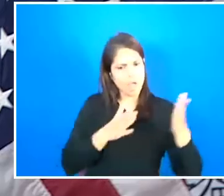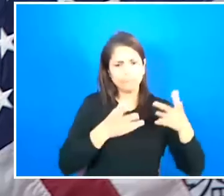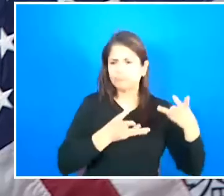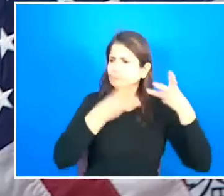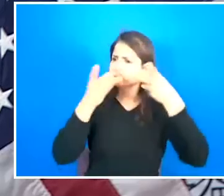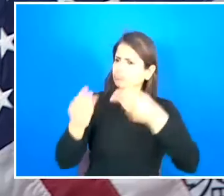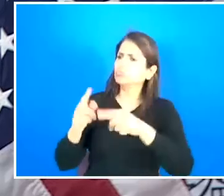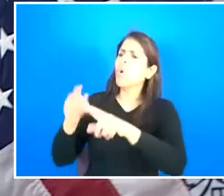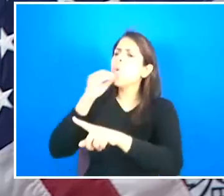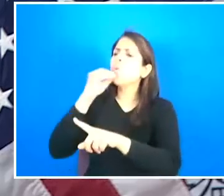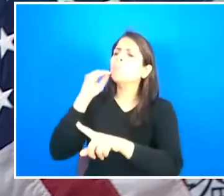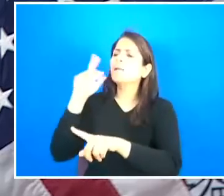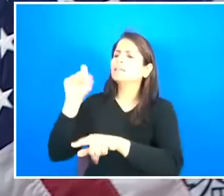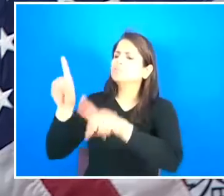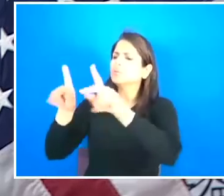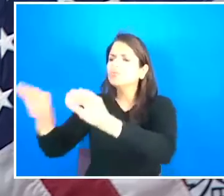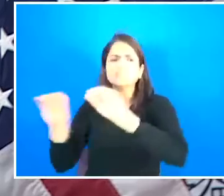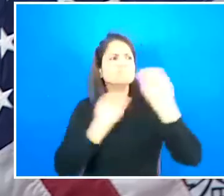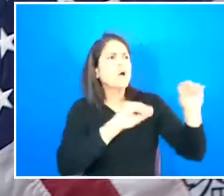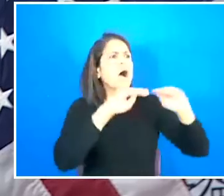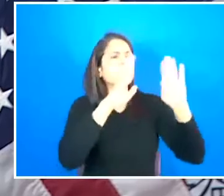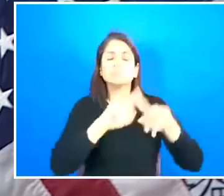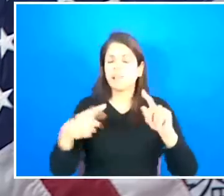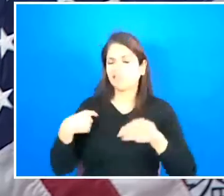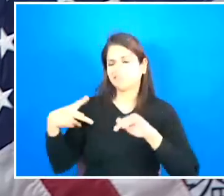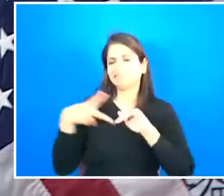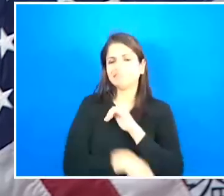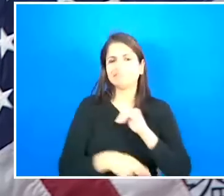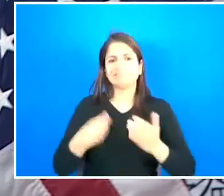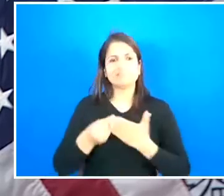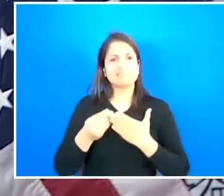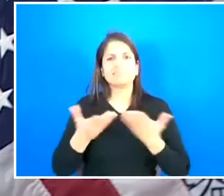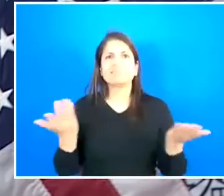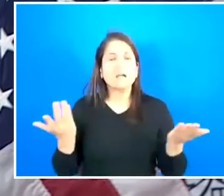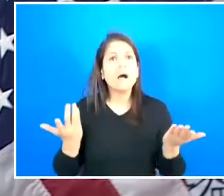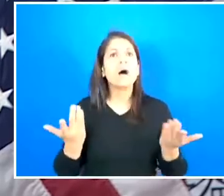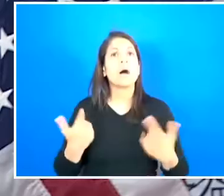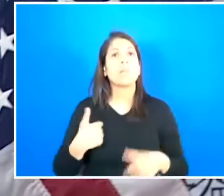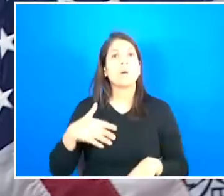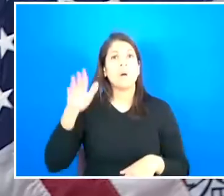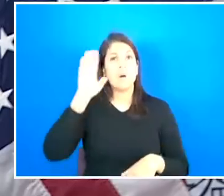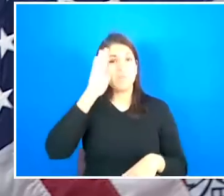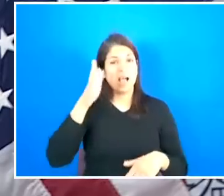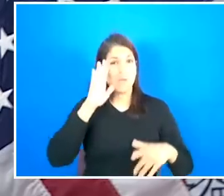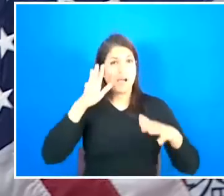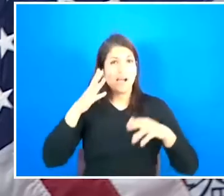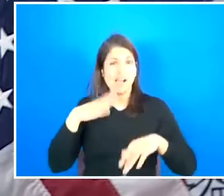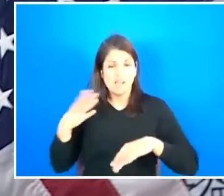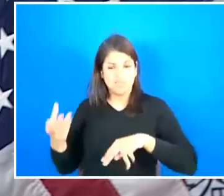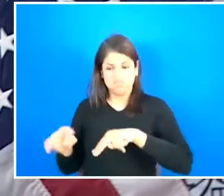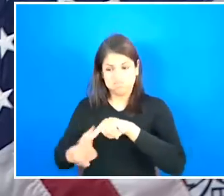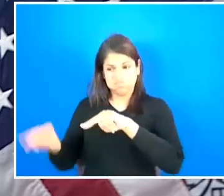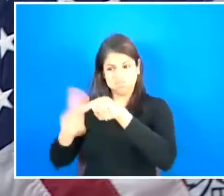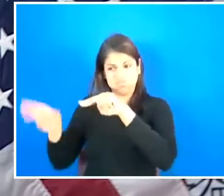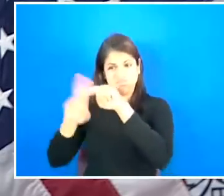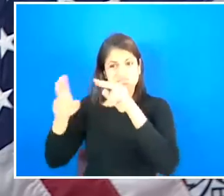WE'VE HAD THE LARGEST AFFORDABLE HOUSING PROGRAM IN THE HISTORY OF NEW YORK. IT'S BEEN AN INCREDIBLE